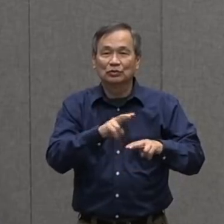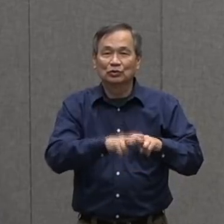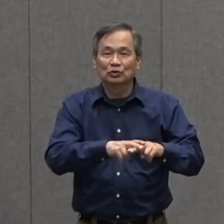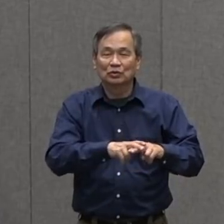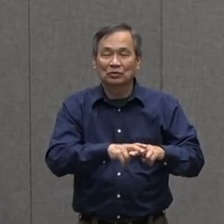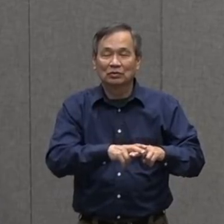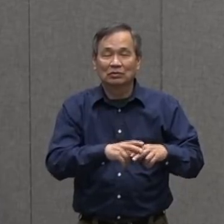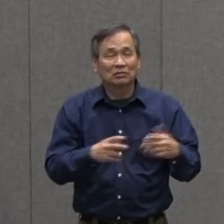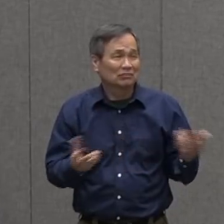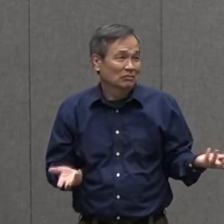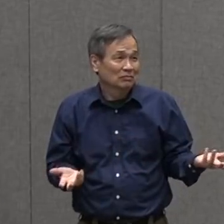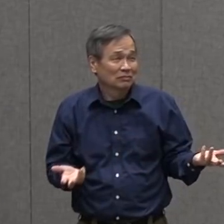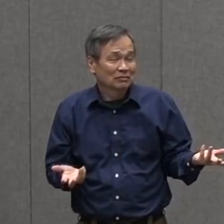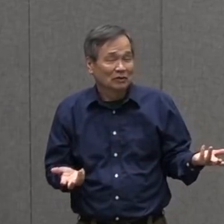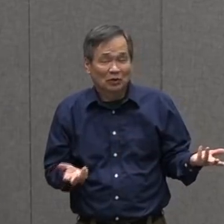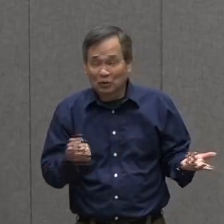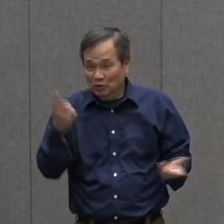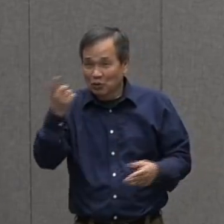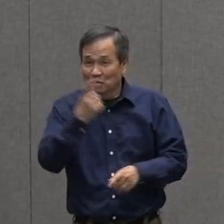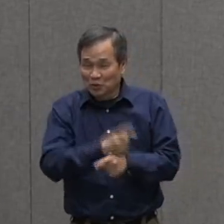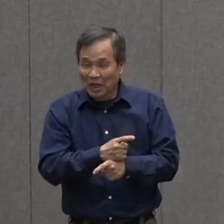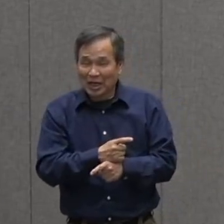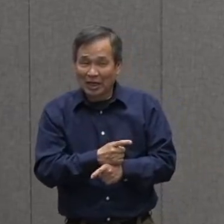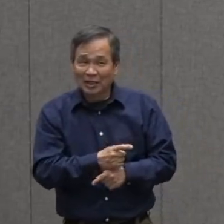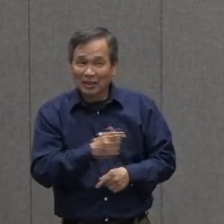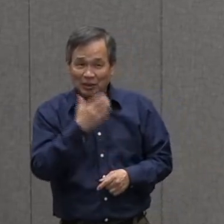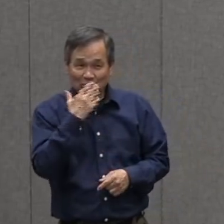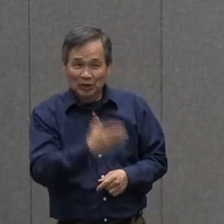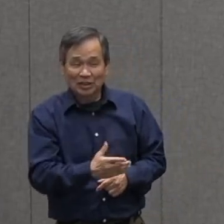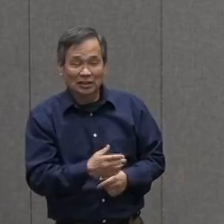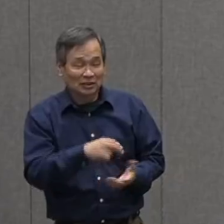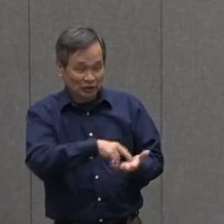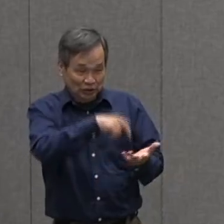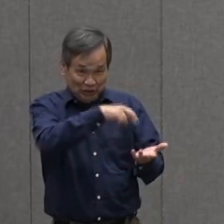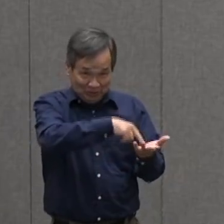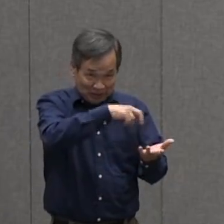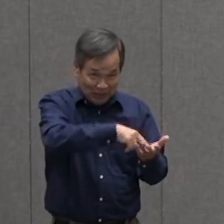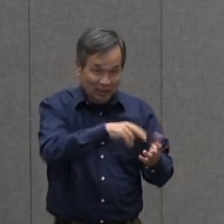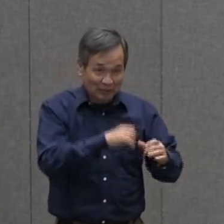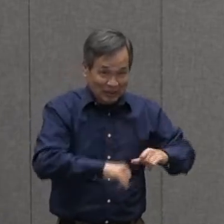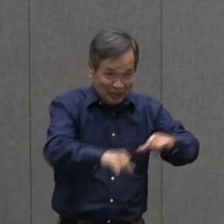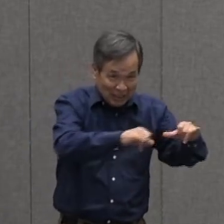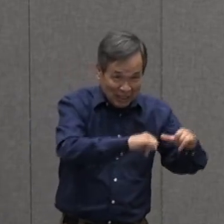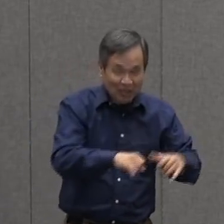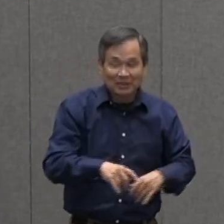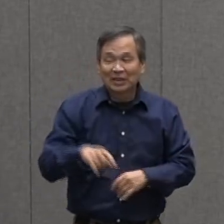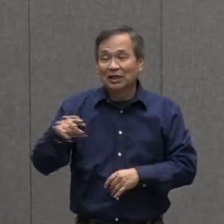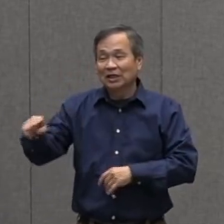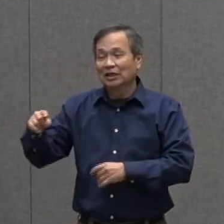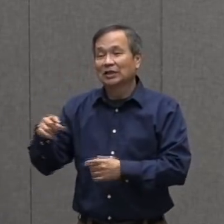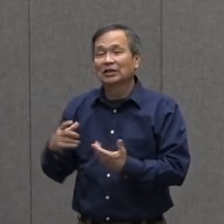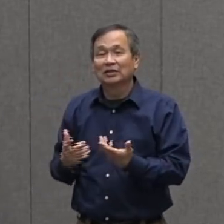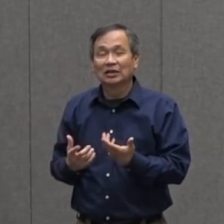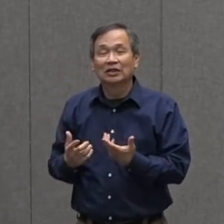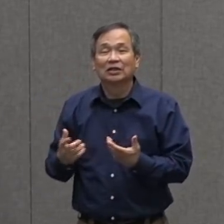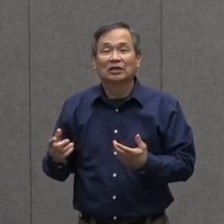Oh, Mrs. Kay got it right. She's doing her jumping jacks. Remember you're gonna do three. Awesome job, are you ready to play?